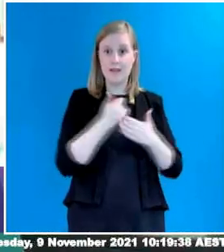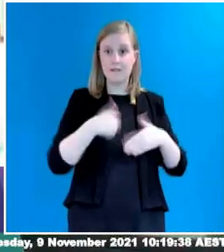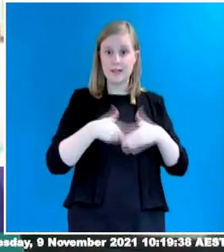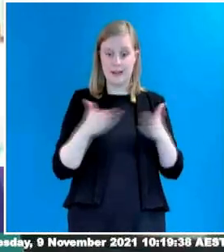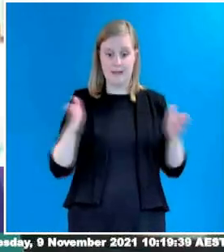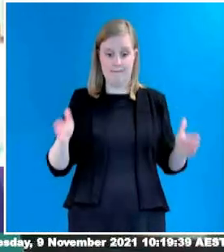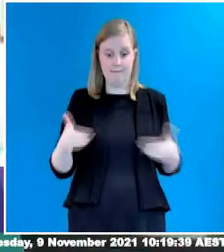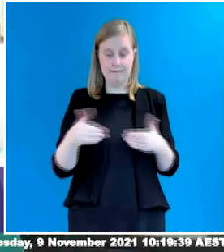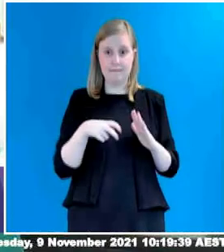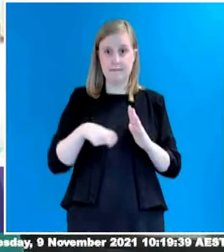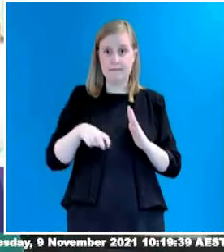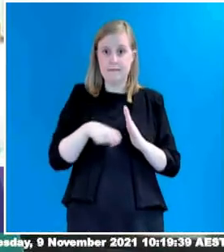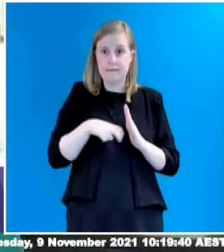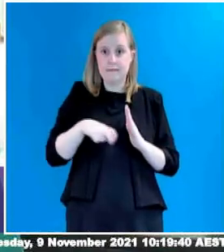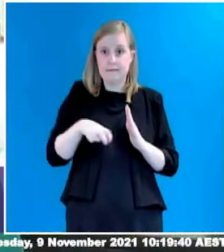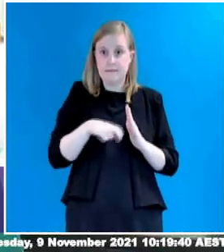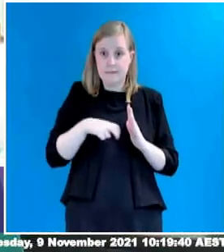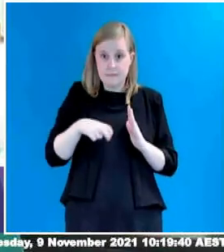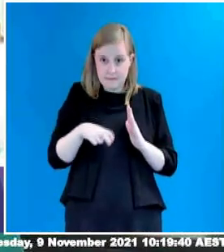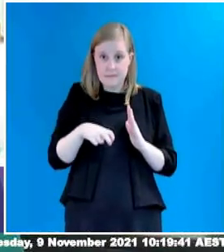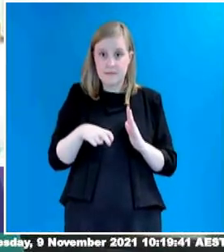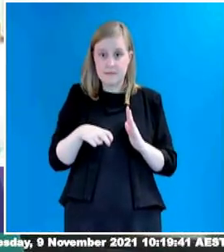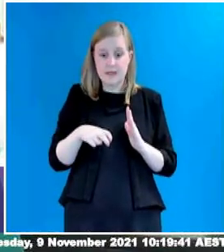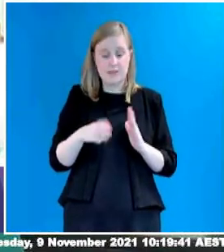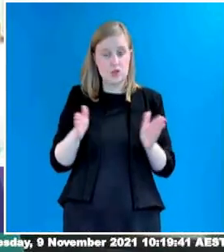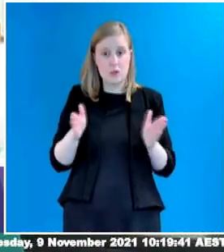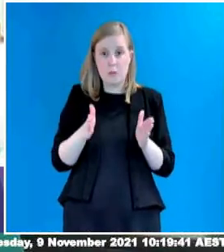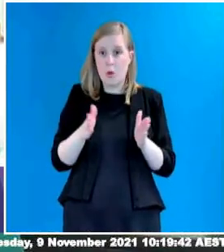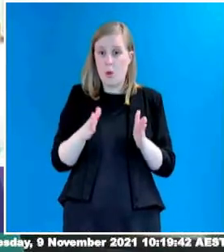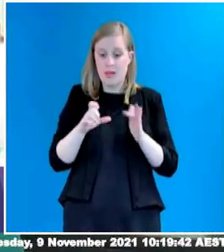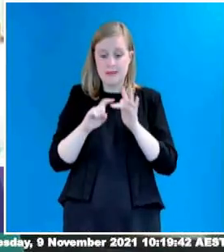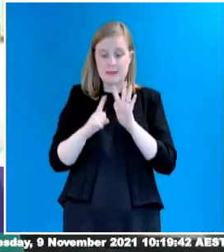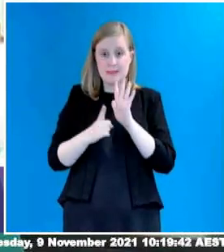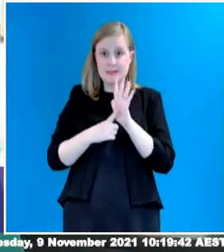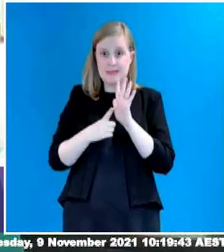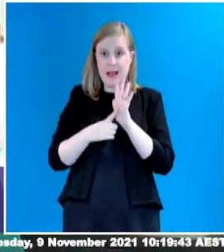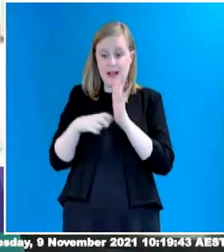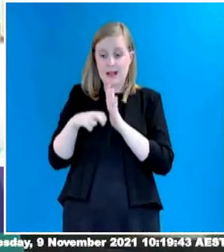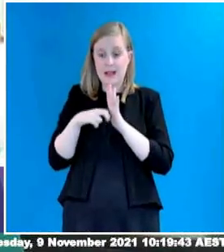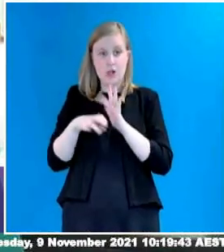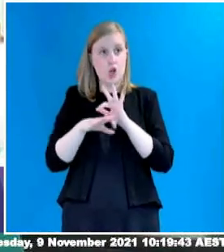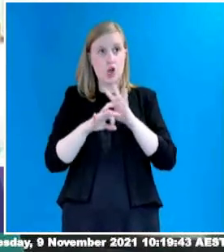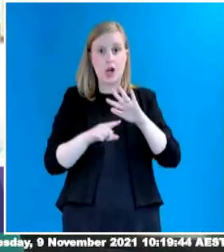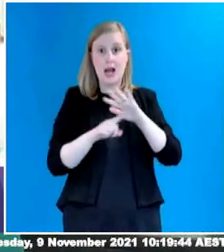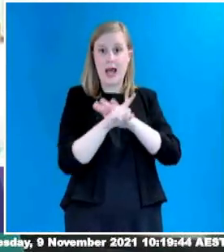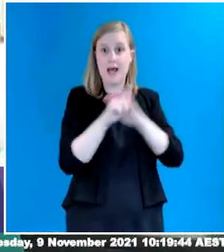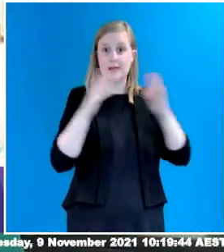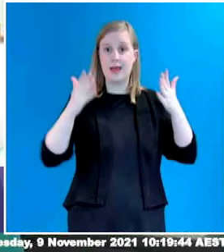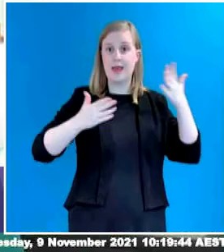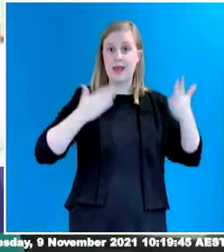He was given access to a small cell at the back of his cell, rather than a general exercise yard that was provided.